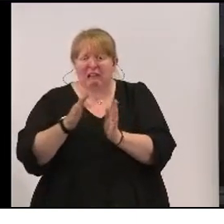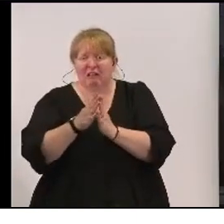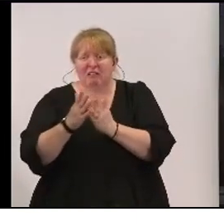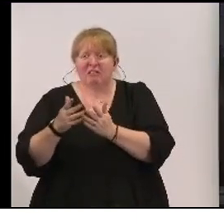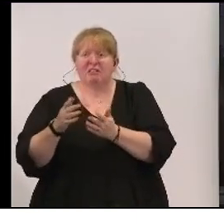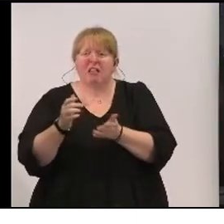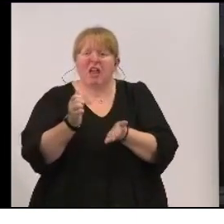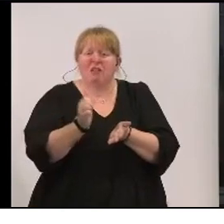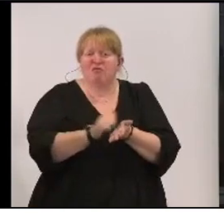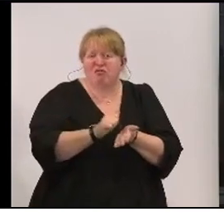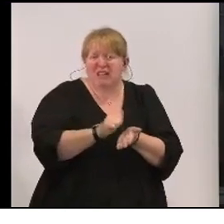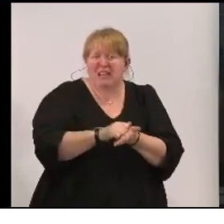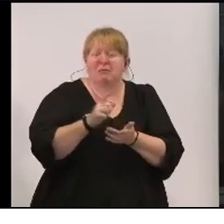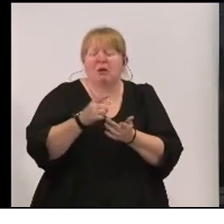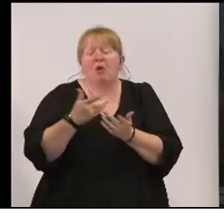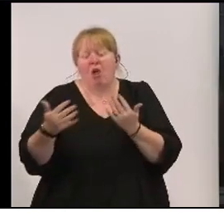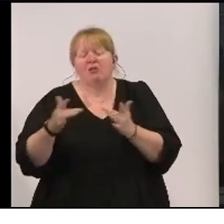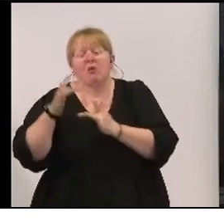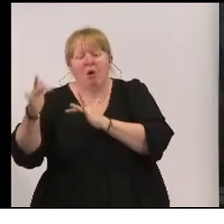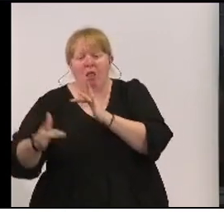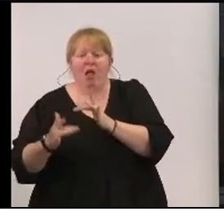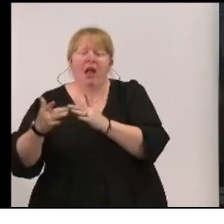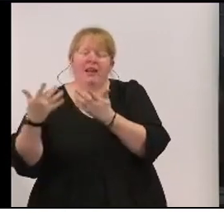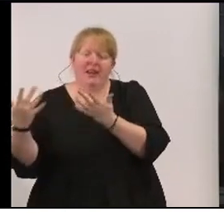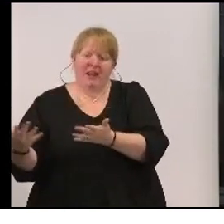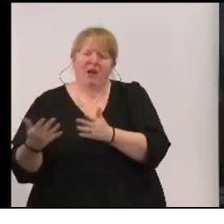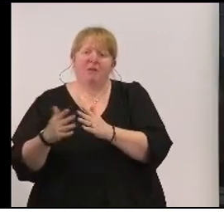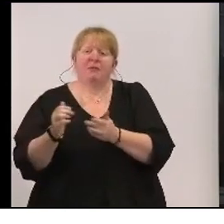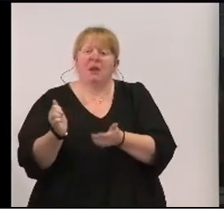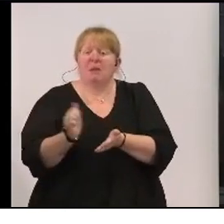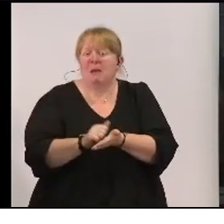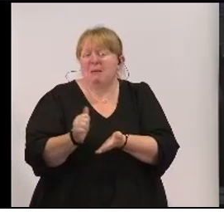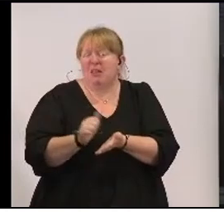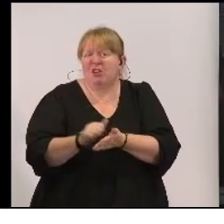of print but obviously mostly online. And we publish somewhere just shy of